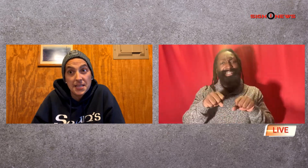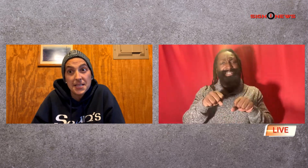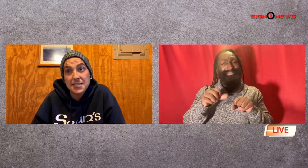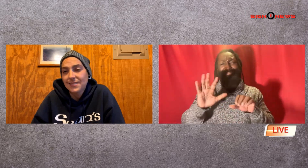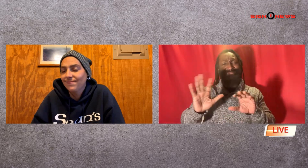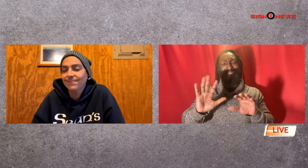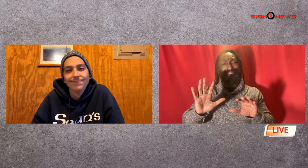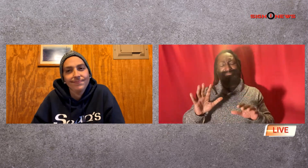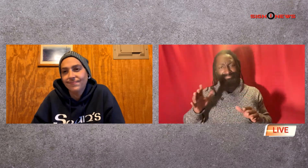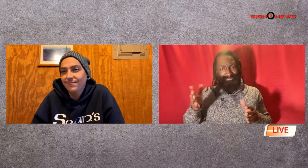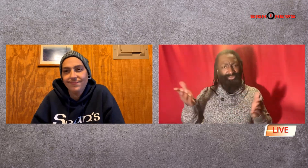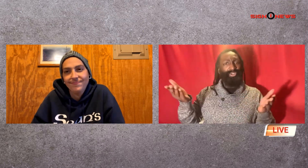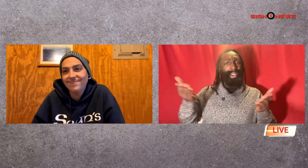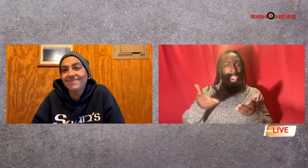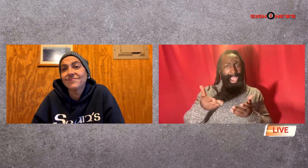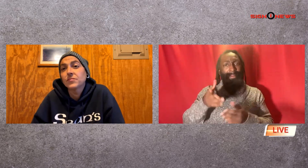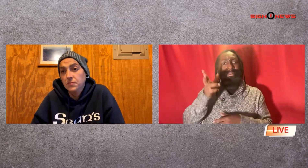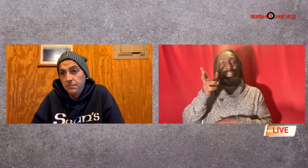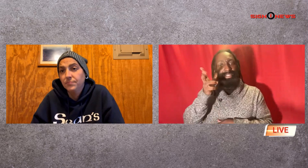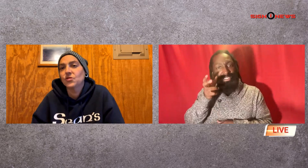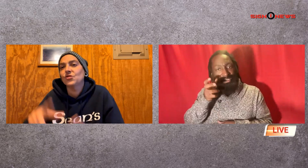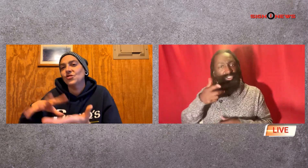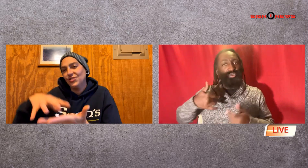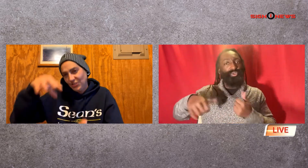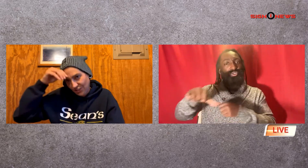so we don't want people to come and take over you can come and you can watch listen you